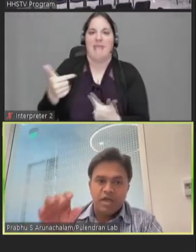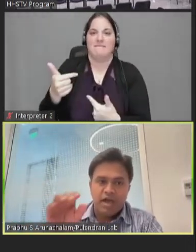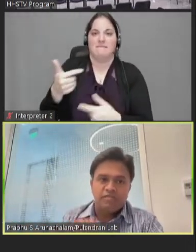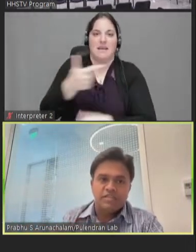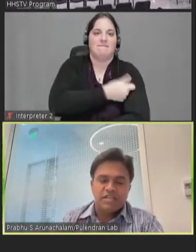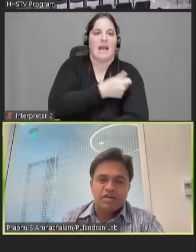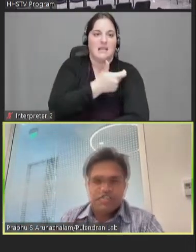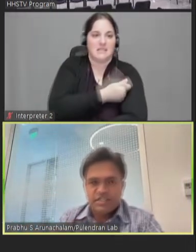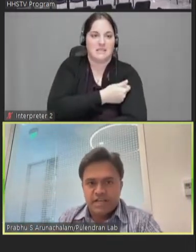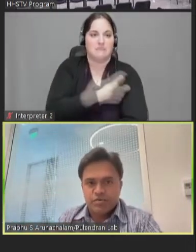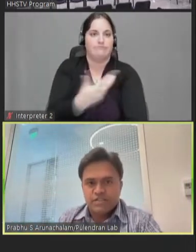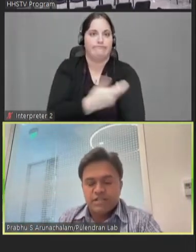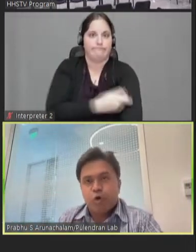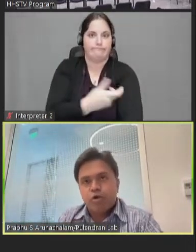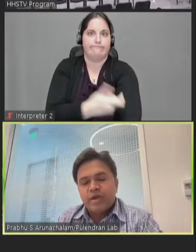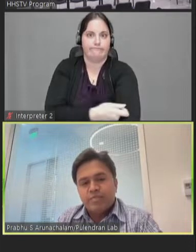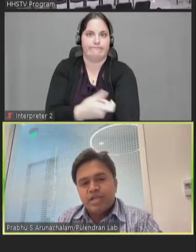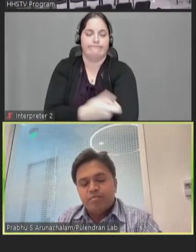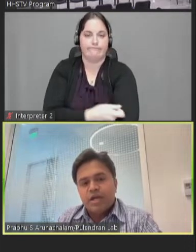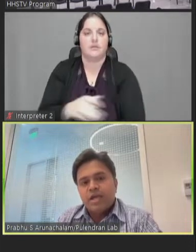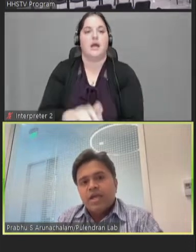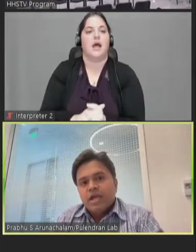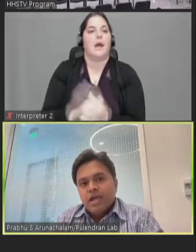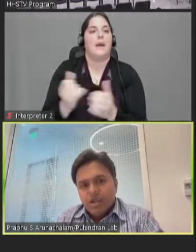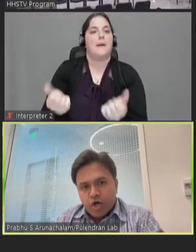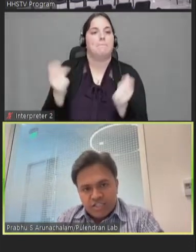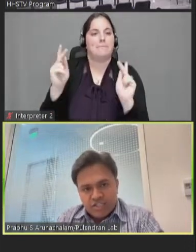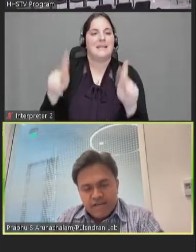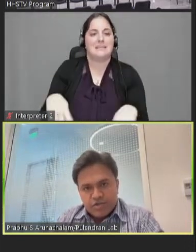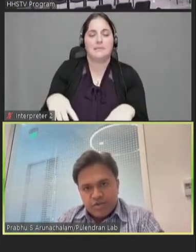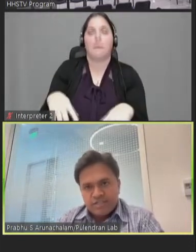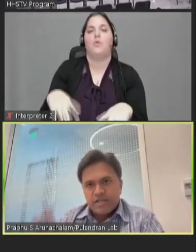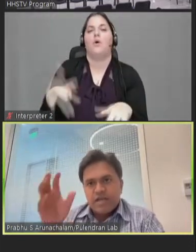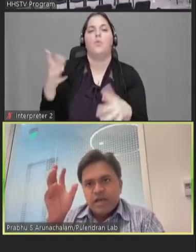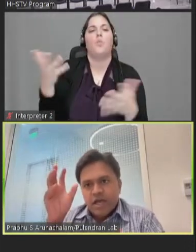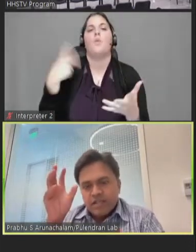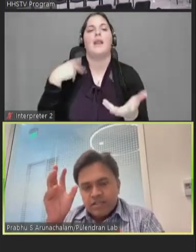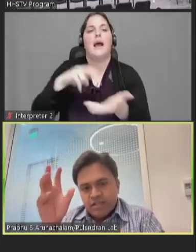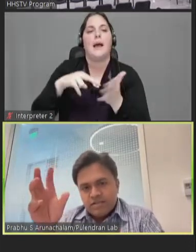have these endogenous adjuvants. And what do I mean by endogenous adjuvants? These